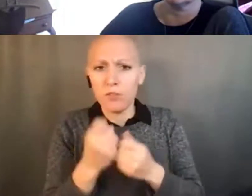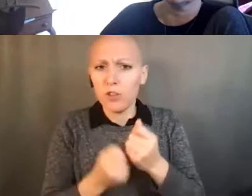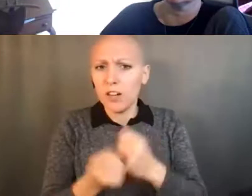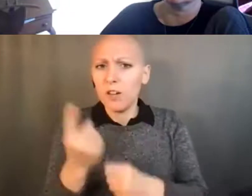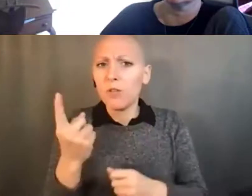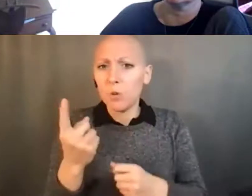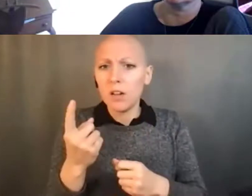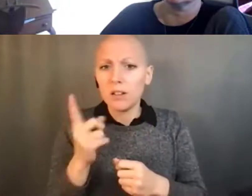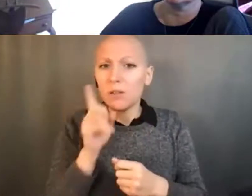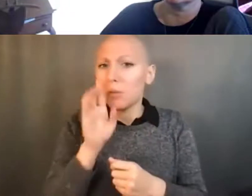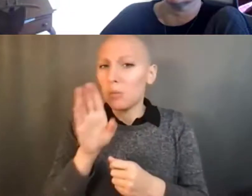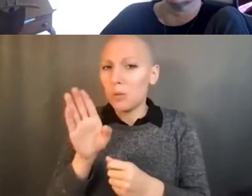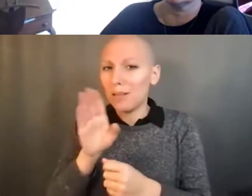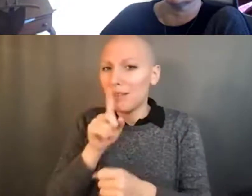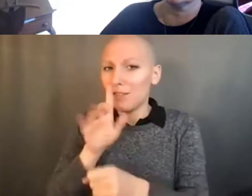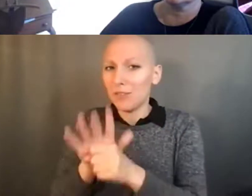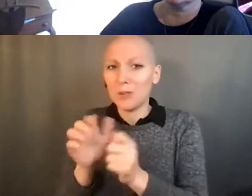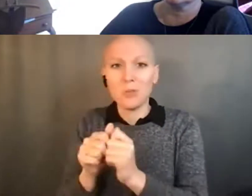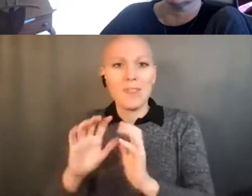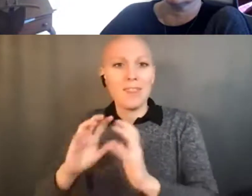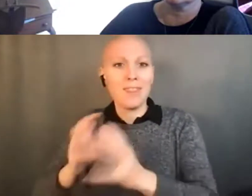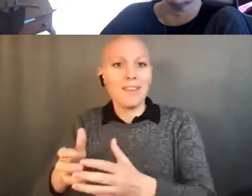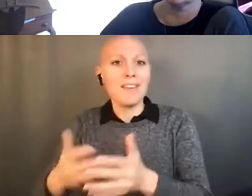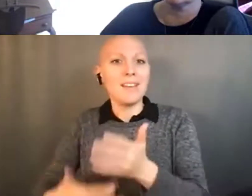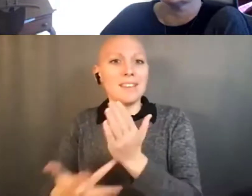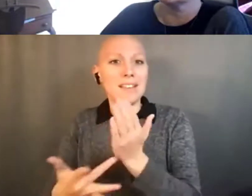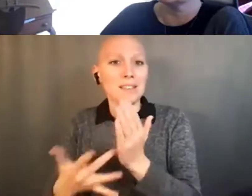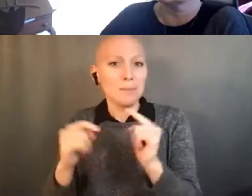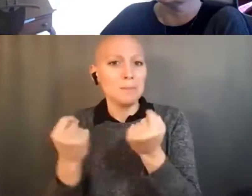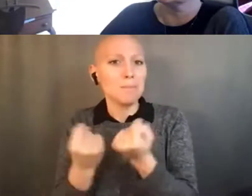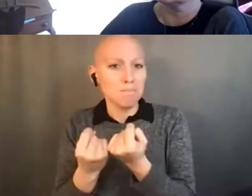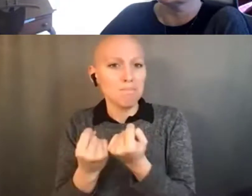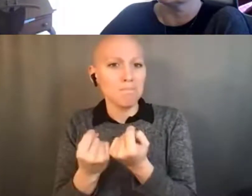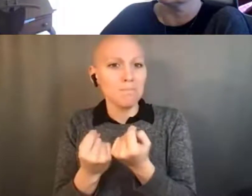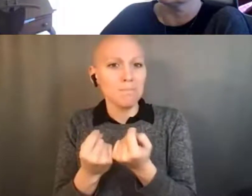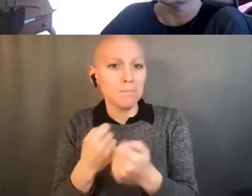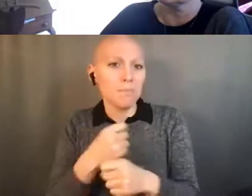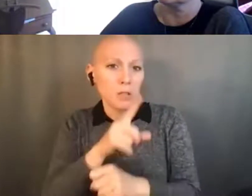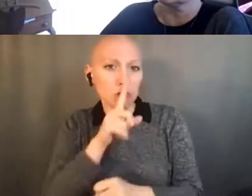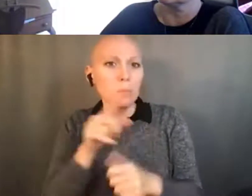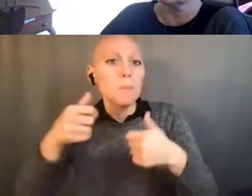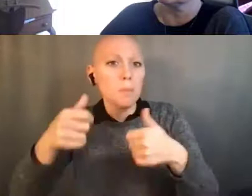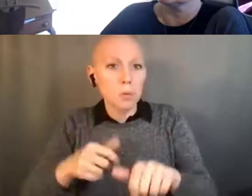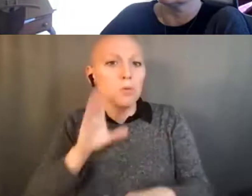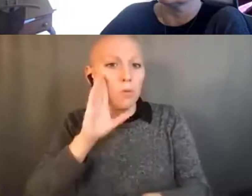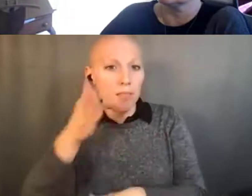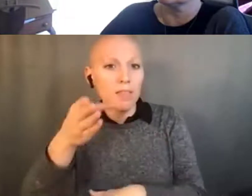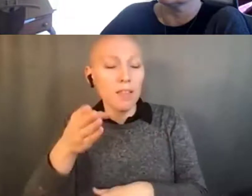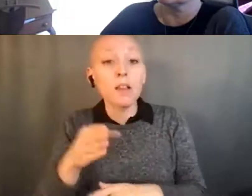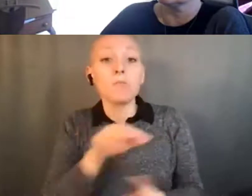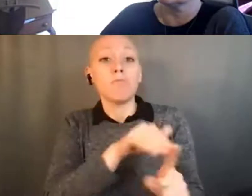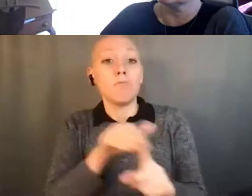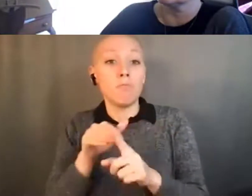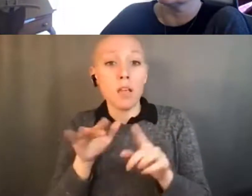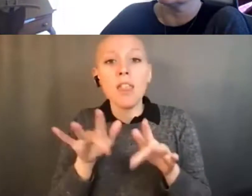and make sure that, that gets posted for you. As a reminder, the video will be posted within about 24 hours.